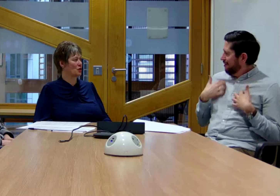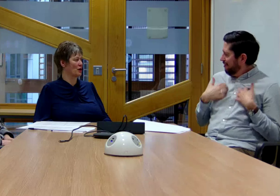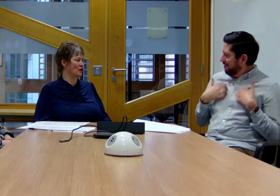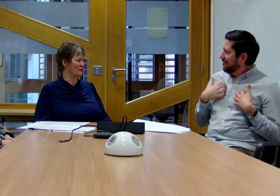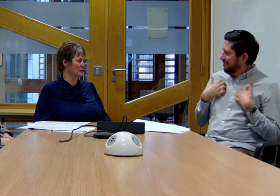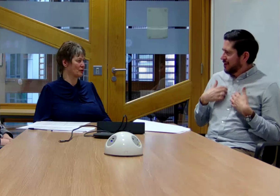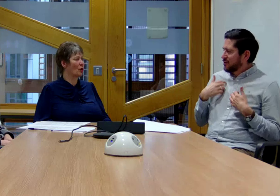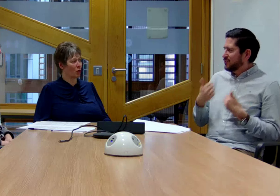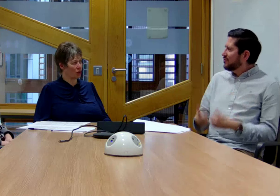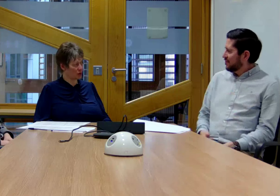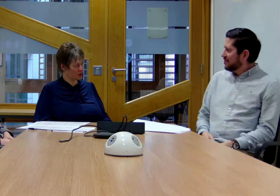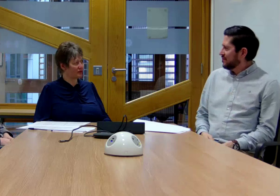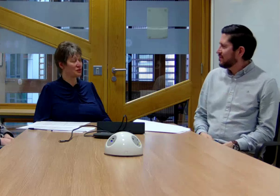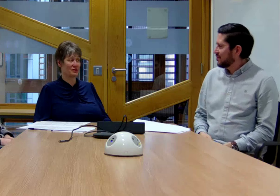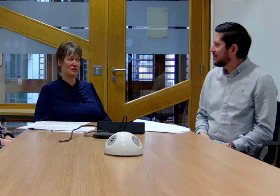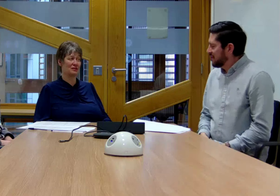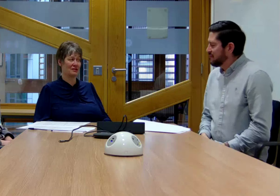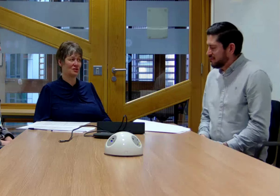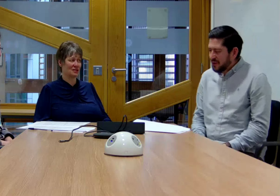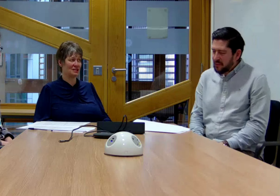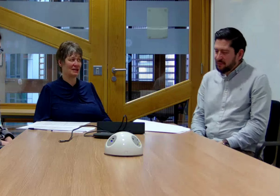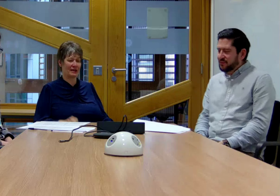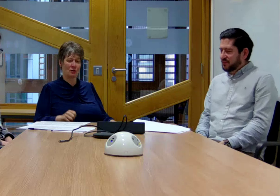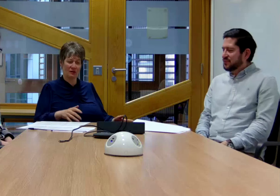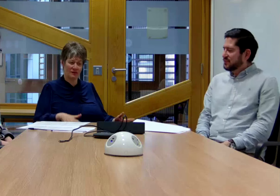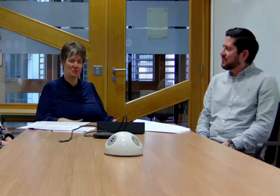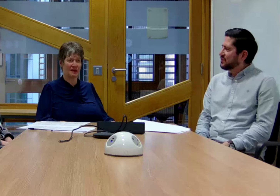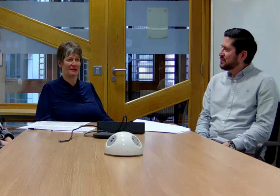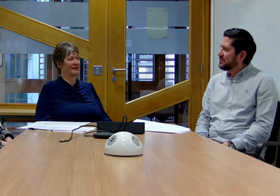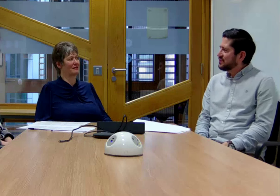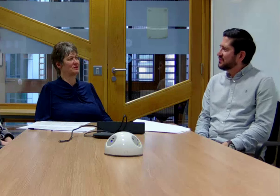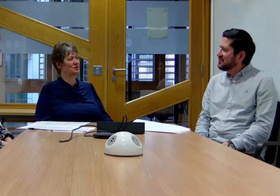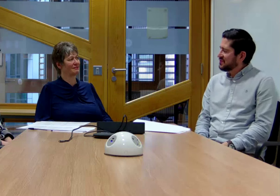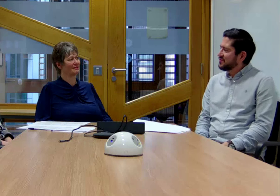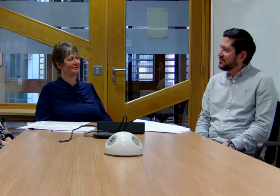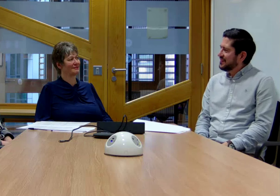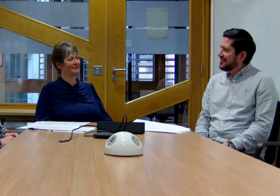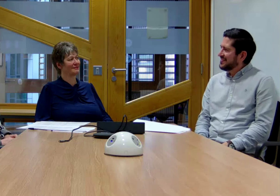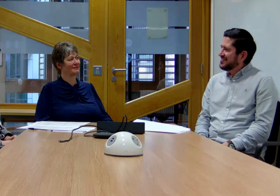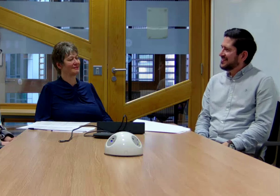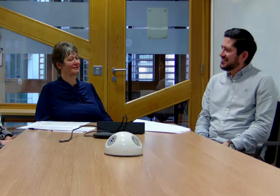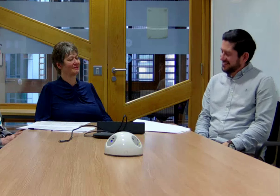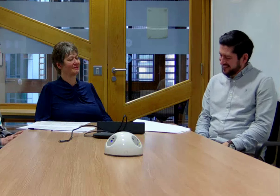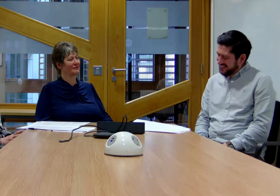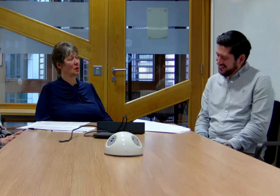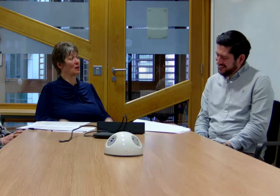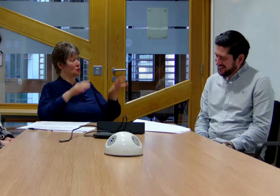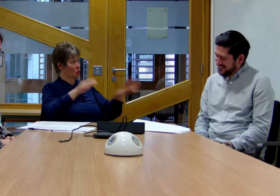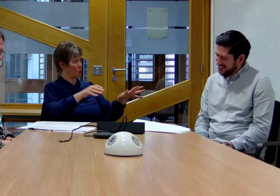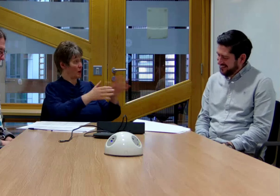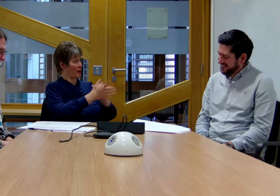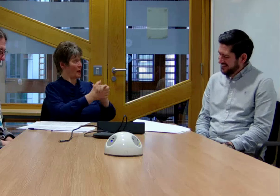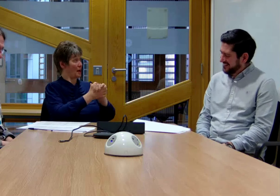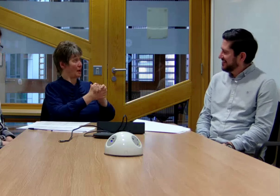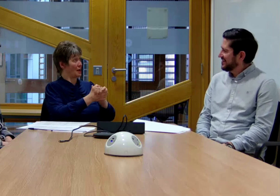much based on whether there is a fort or a river or whichever. So that's really interesting, again all of these parallels.